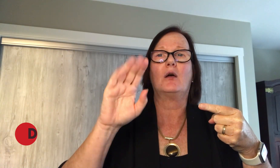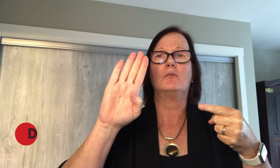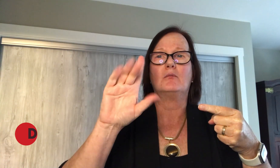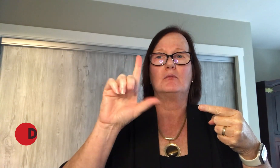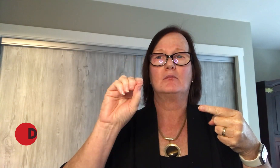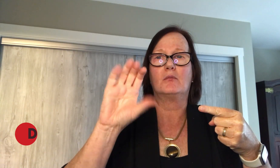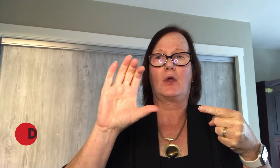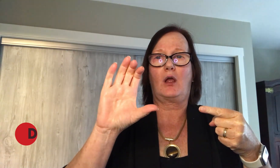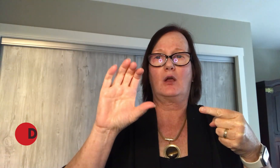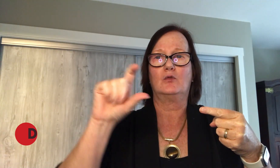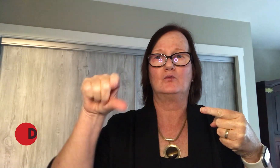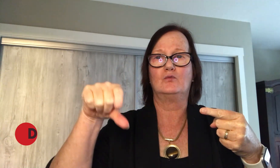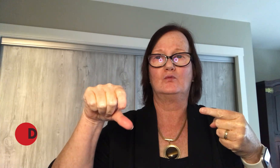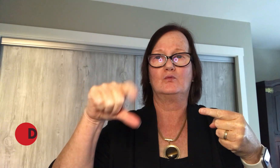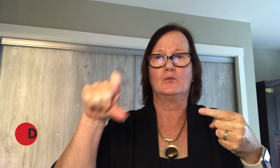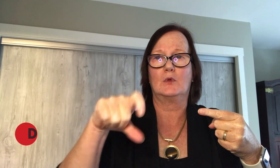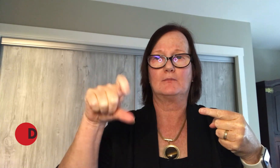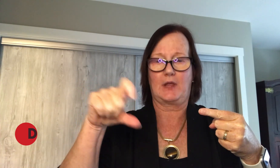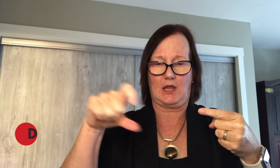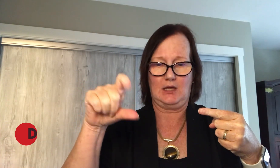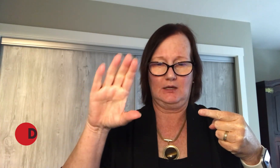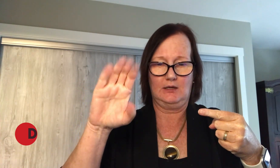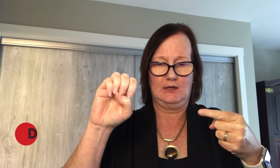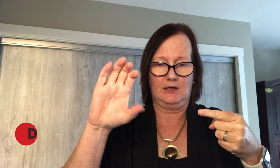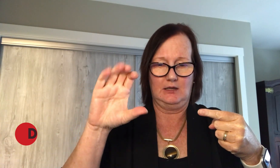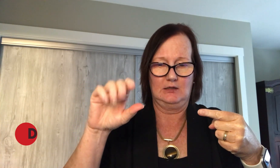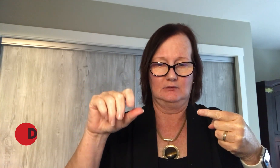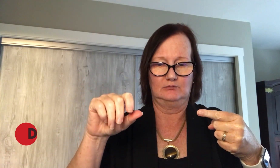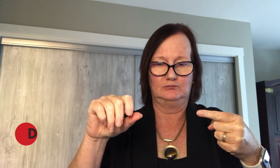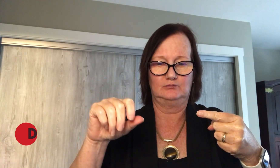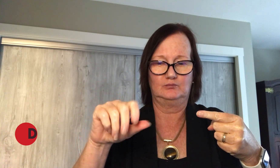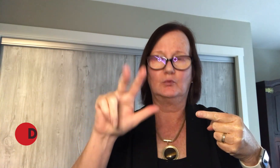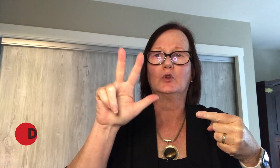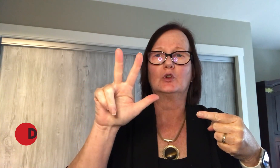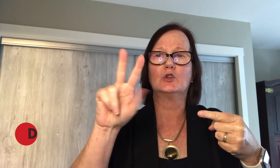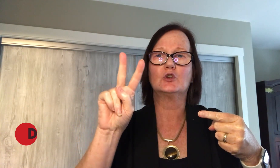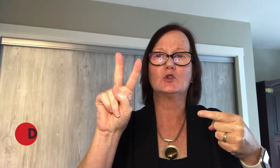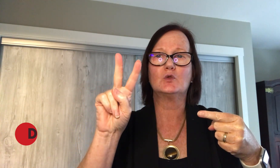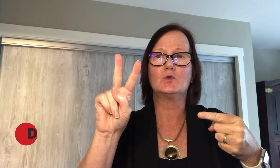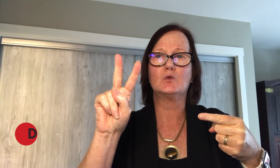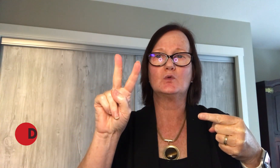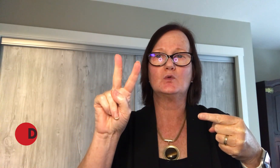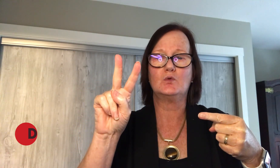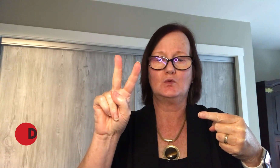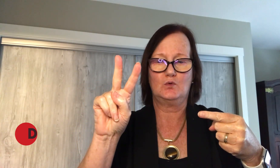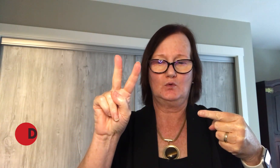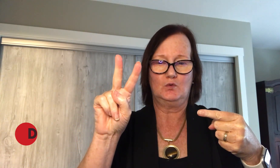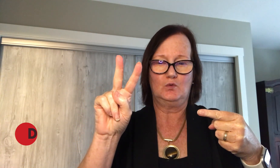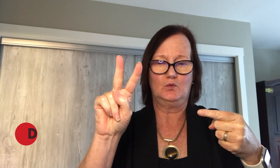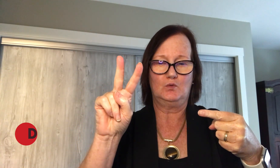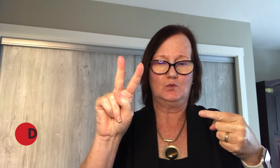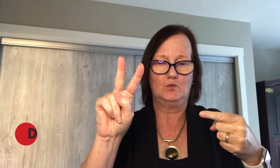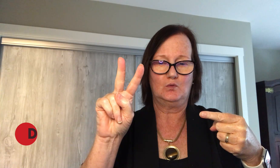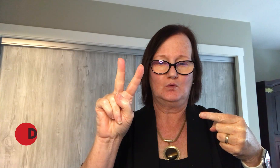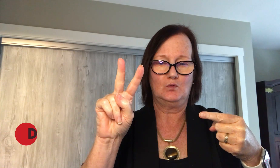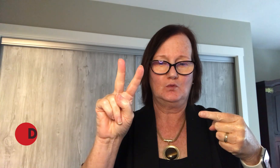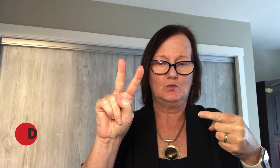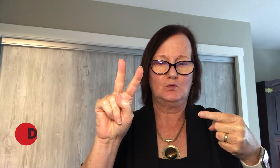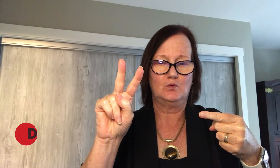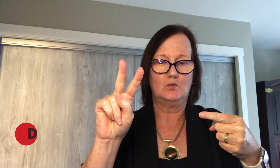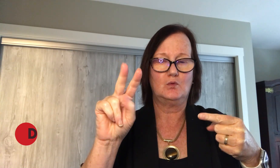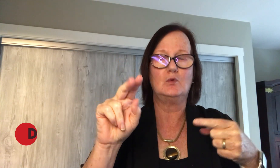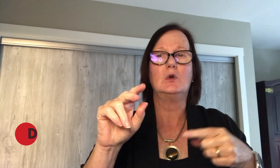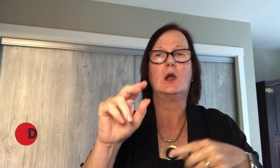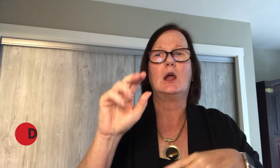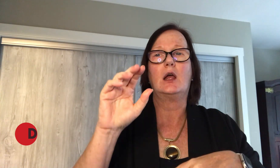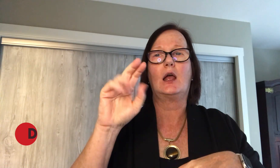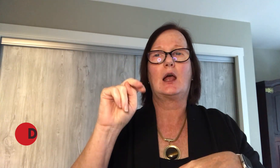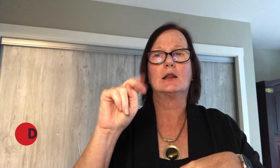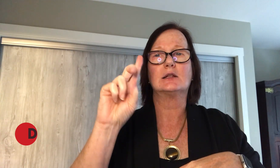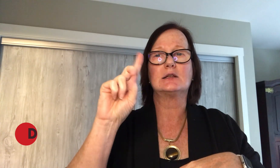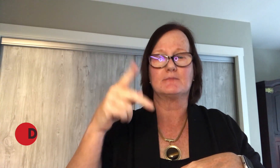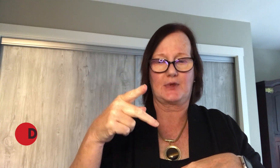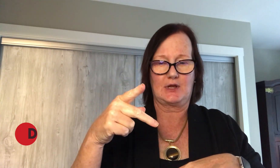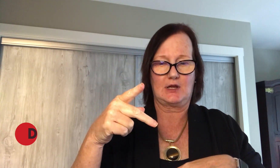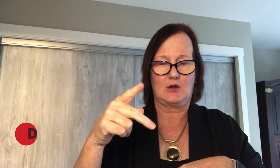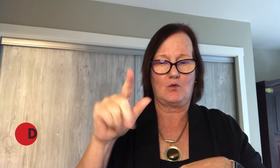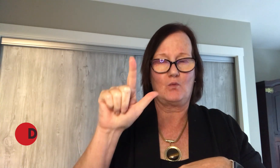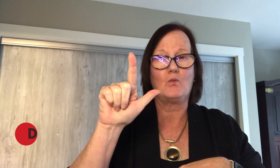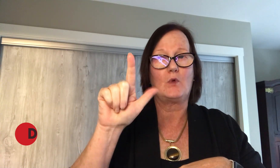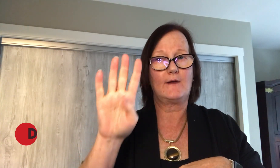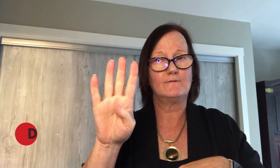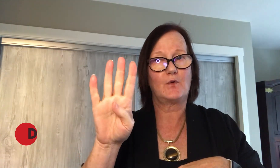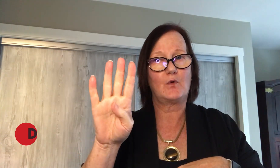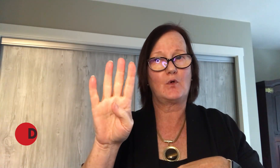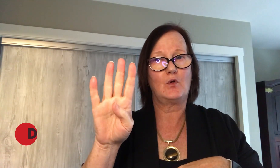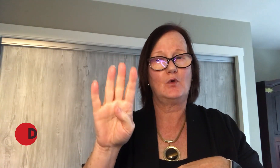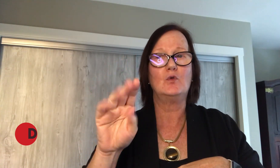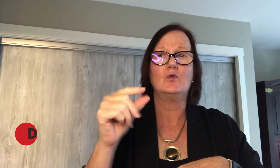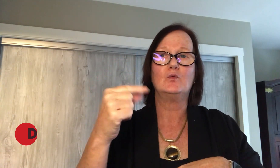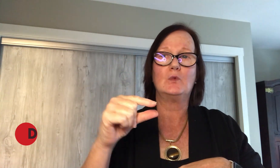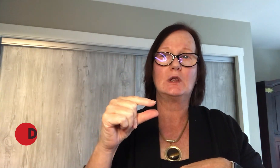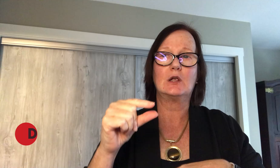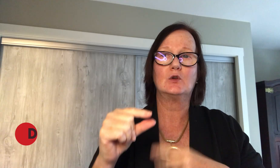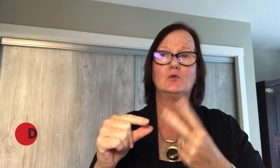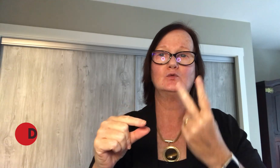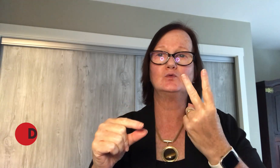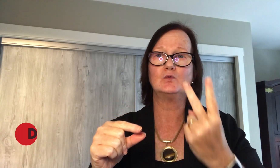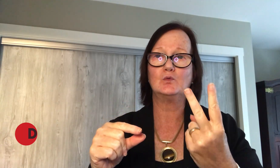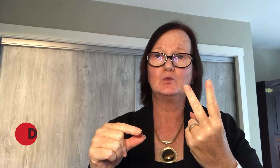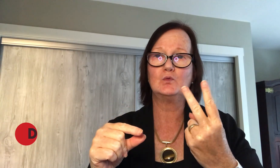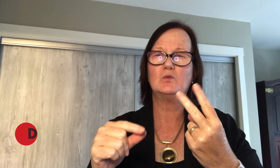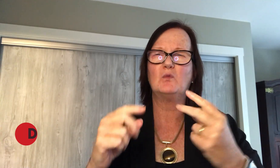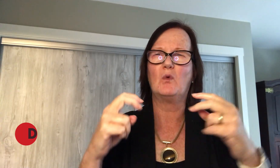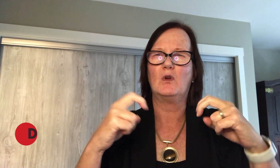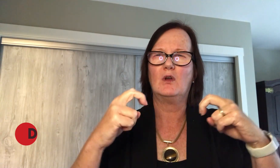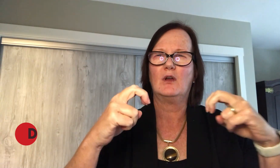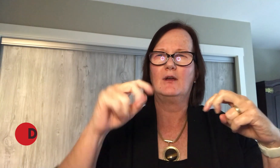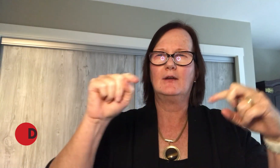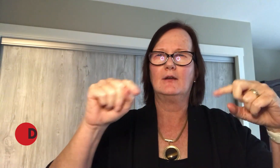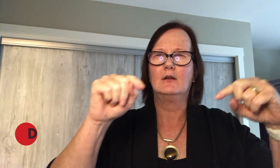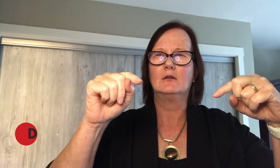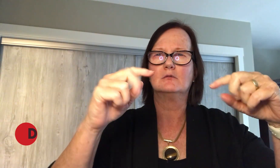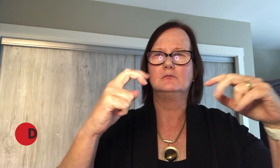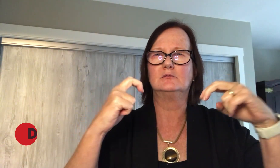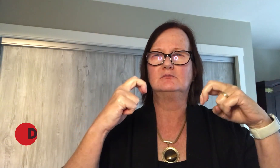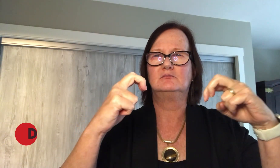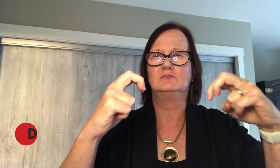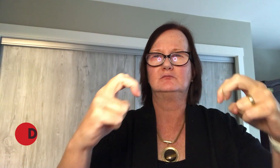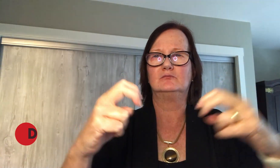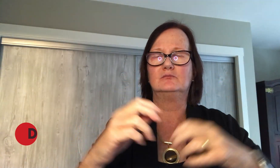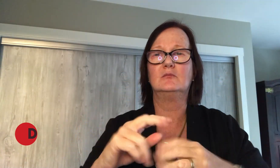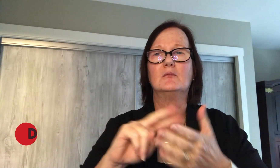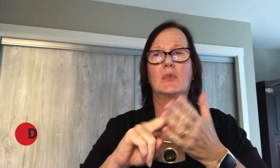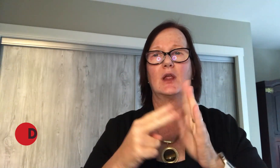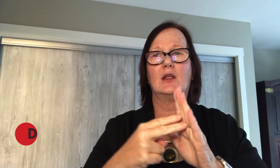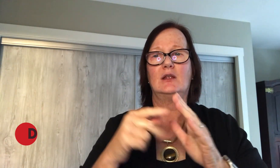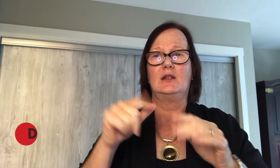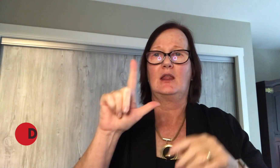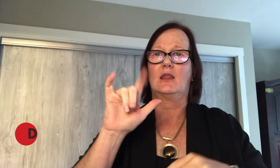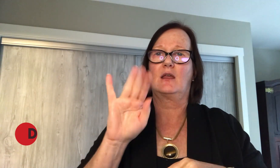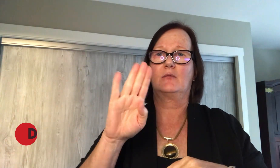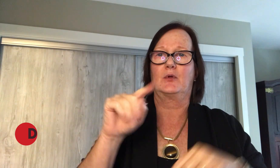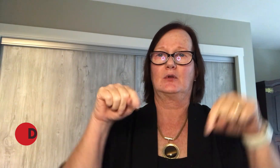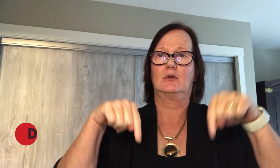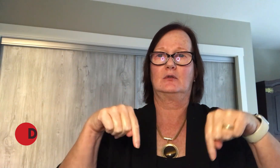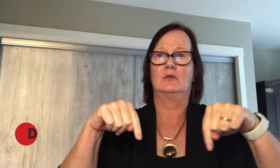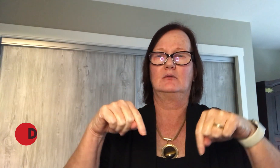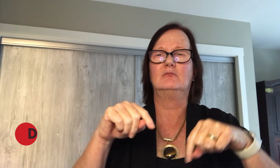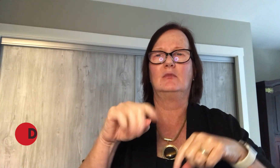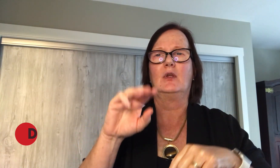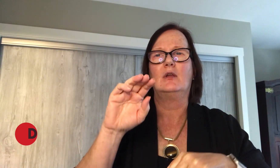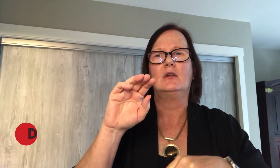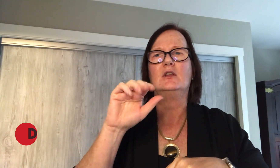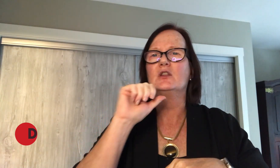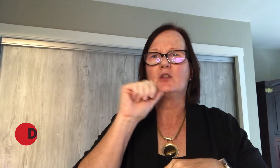Bloc Quebecois 32, NDP 24 and Green Party 2. That means the Liberals didn't